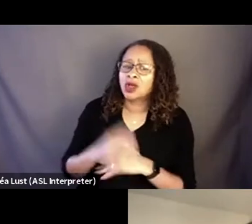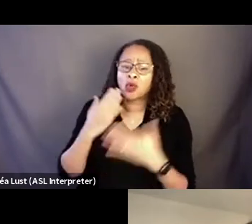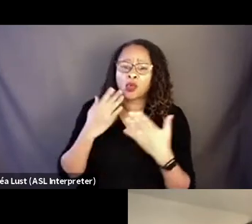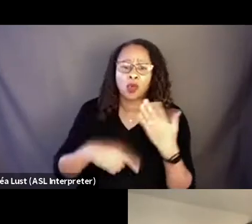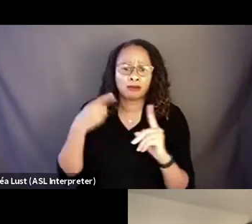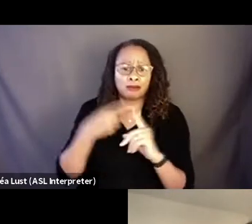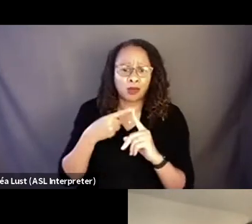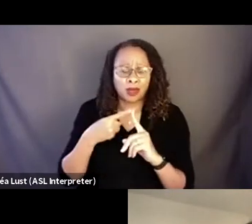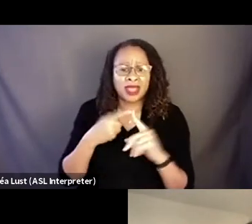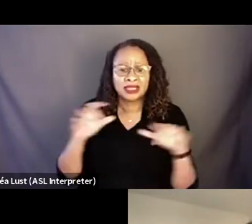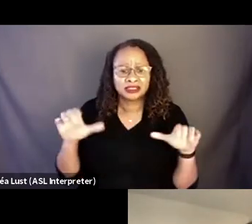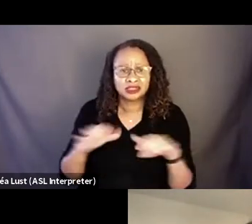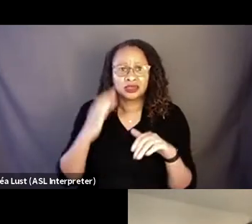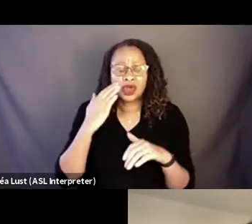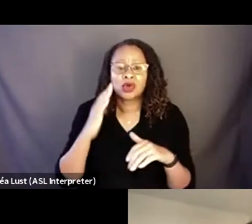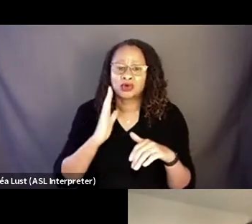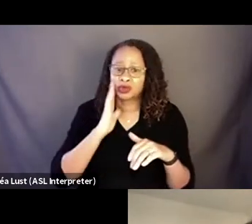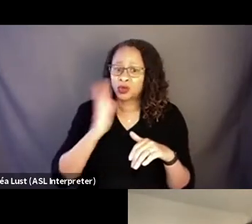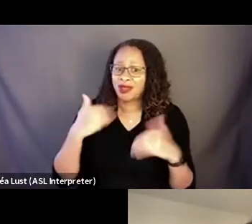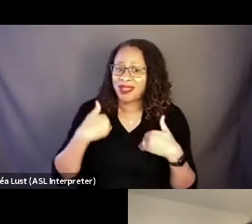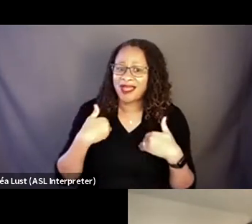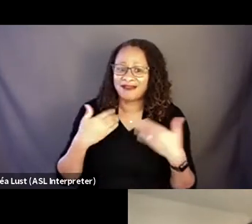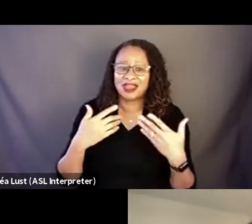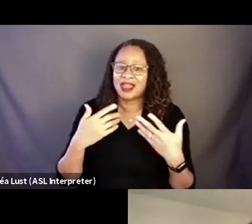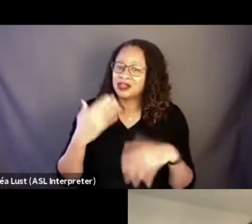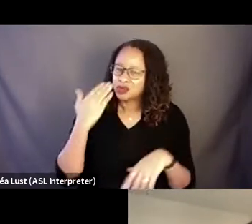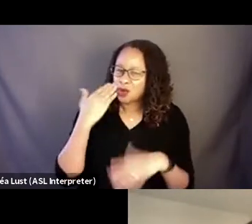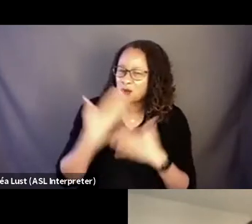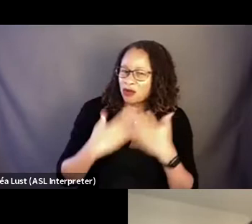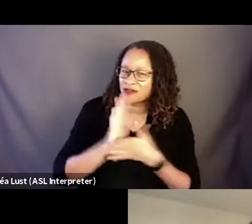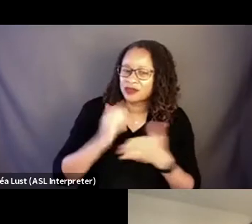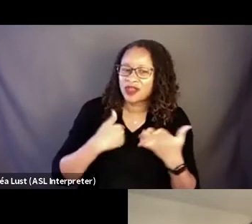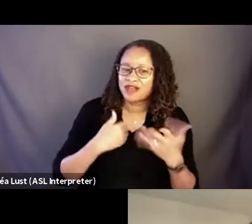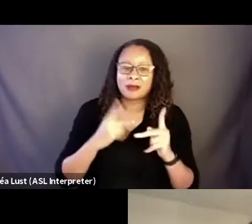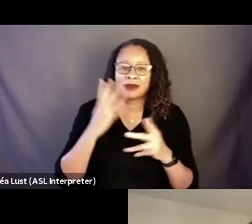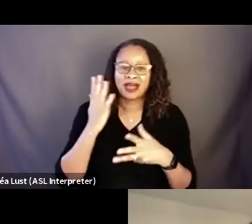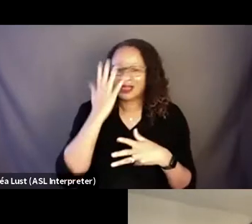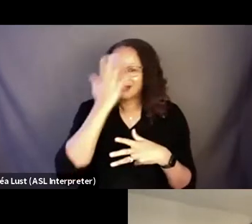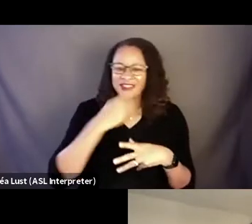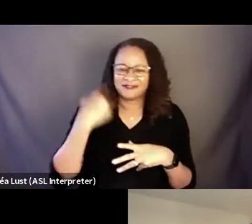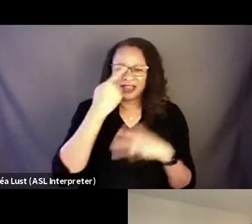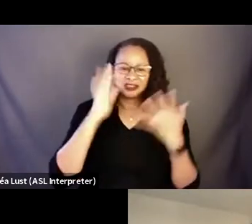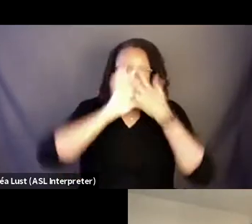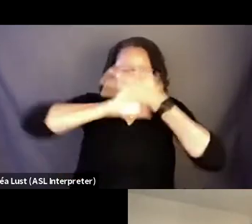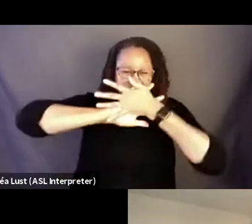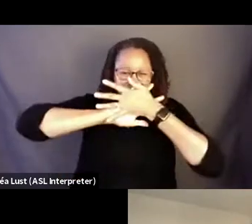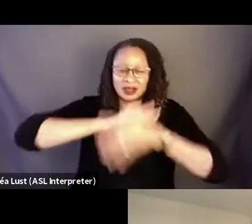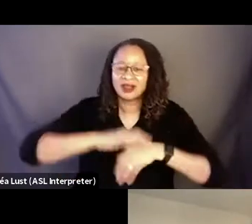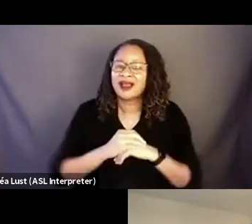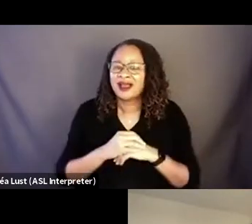to this facial obscuring technology? After. (giggles) I made this promise to people